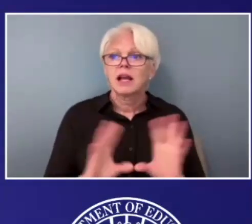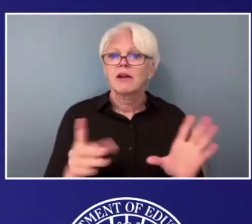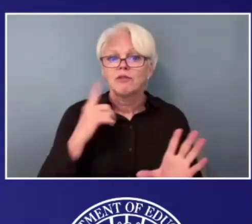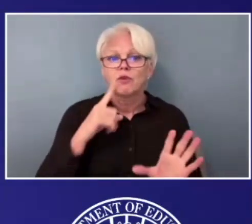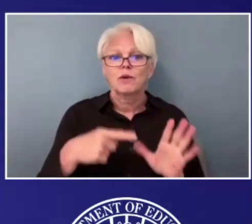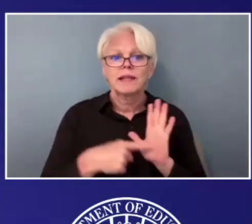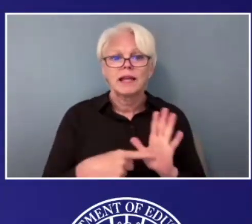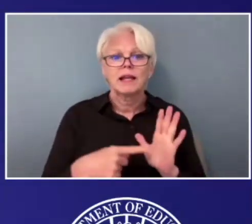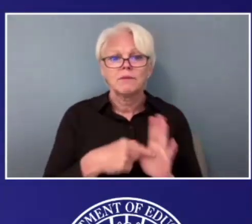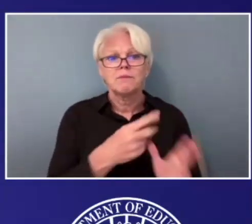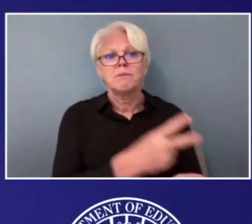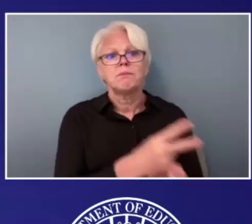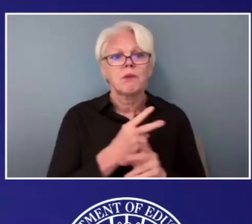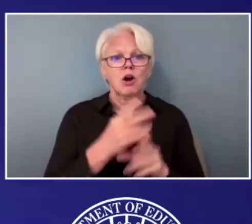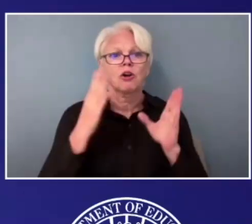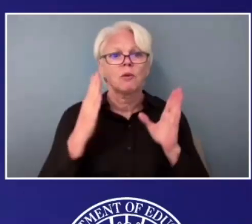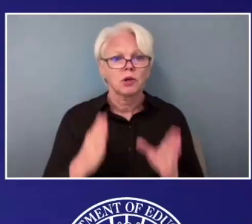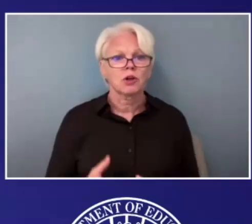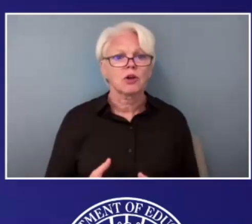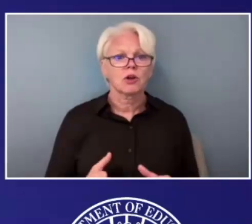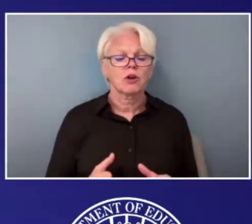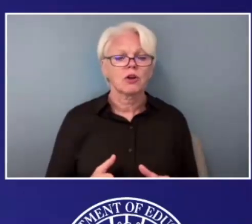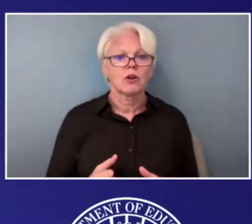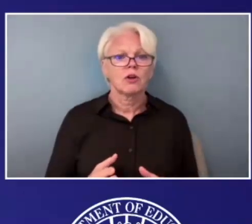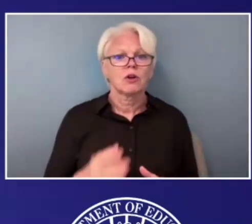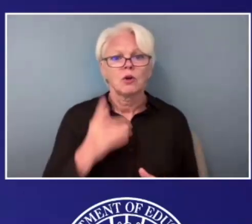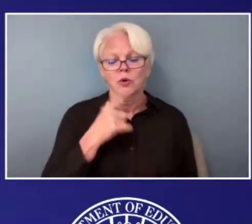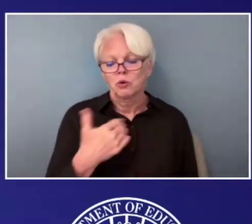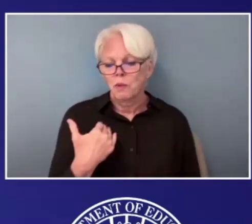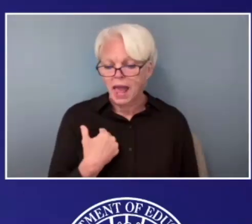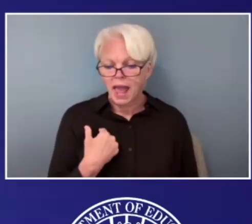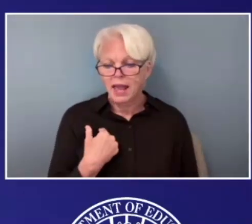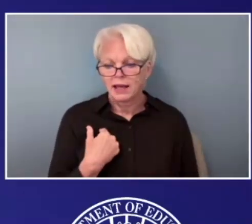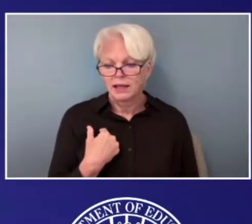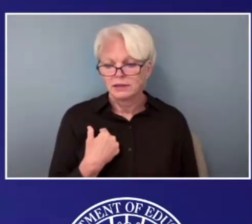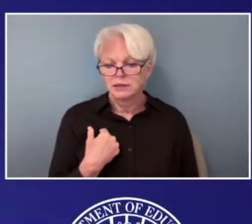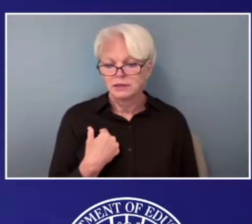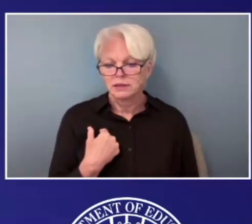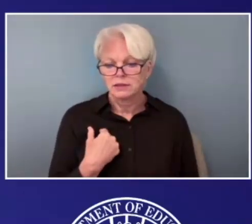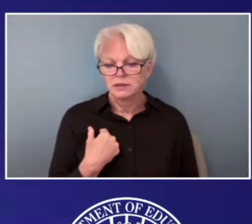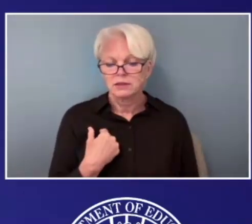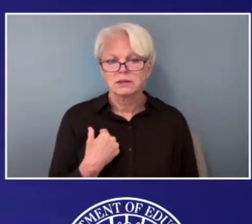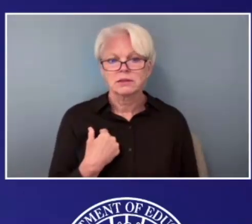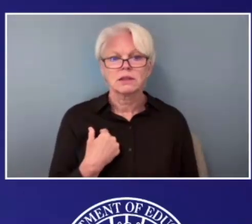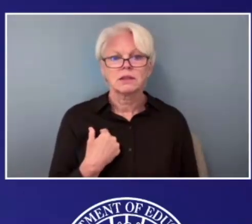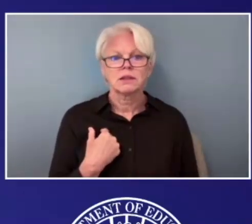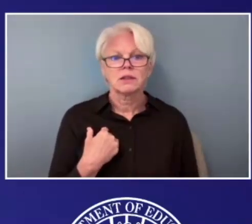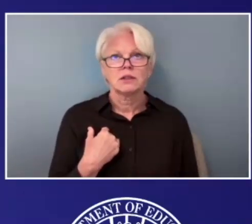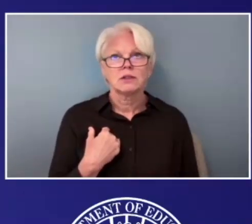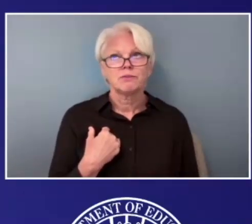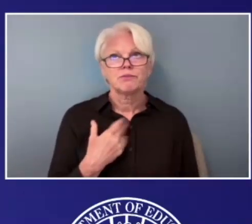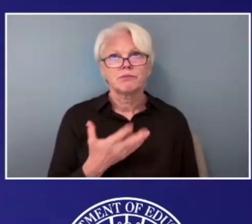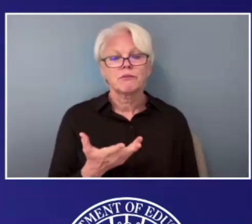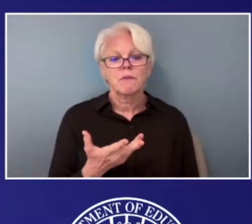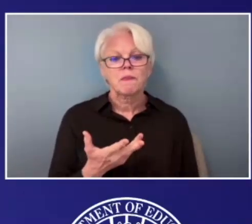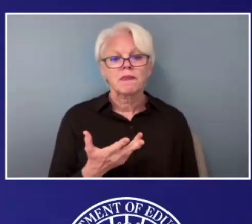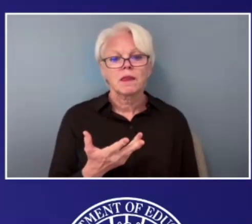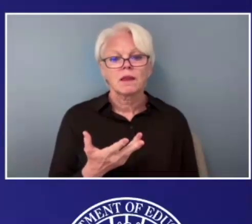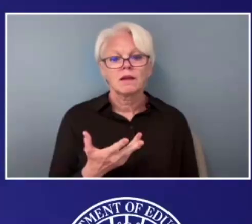borrower who has -- wants to go between RAP